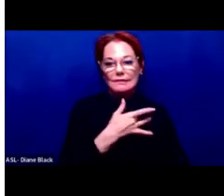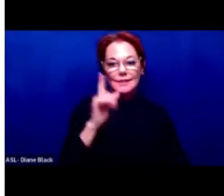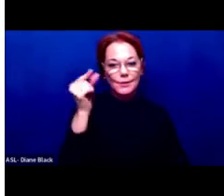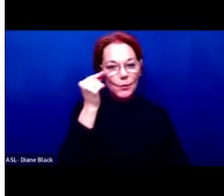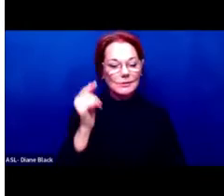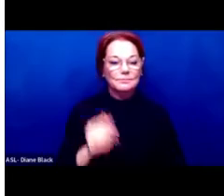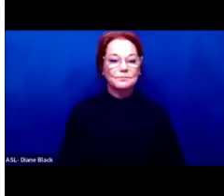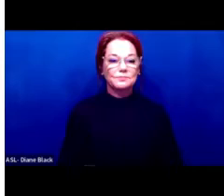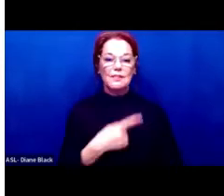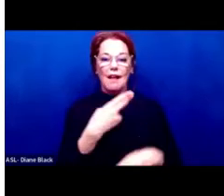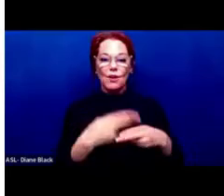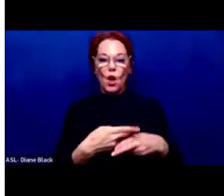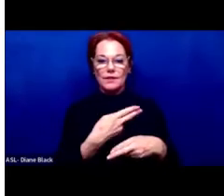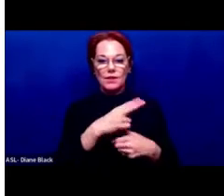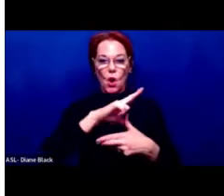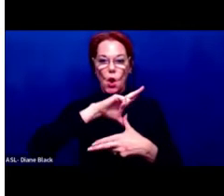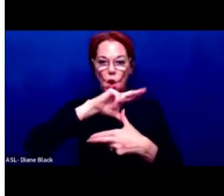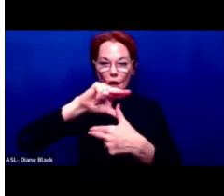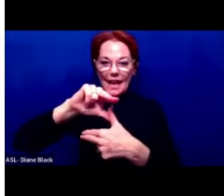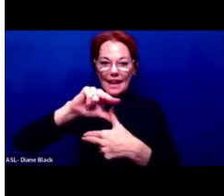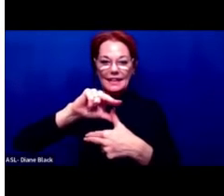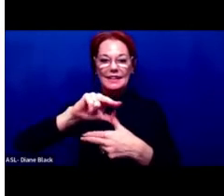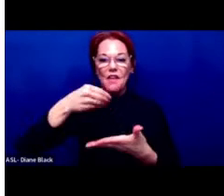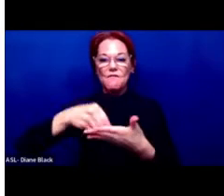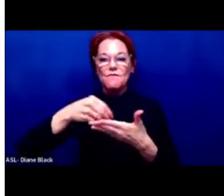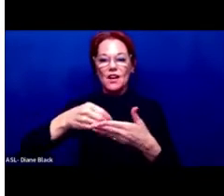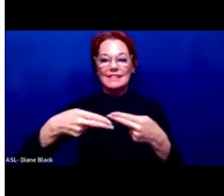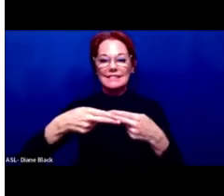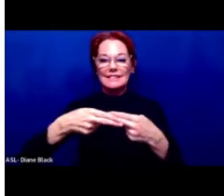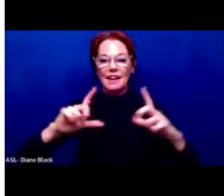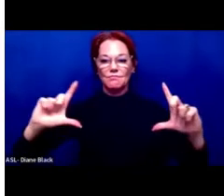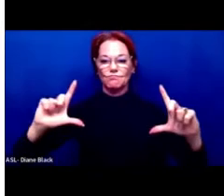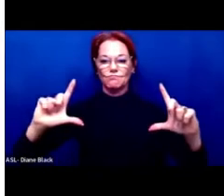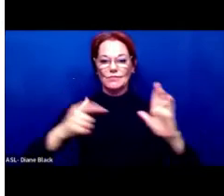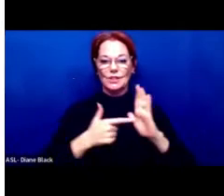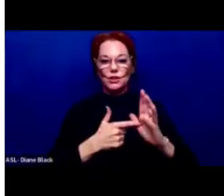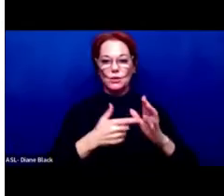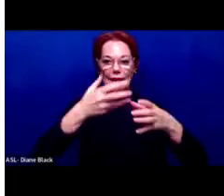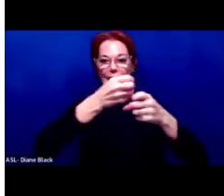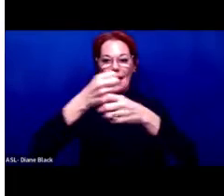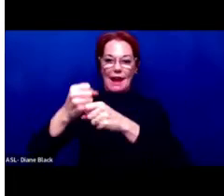the hurricane funding slide. And so it's basically just trying to show all these acronyms you have floating around or indoor. These